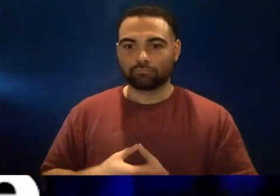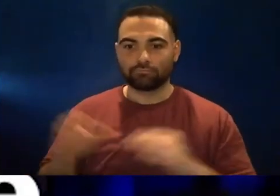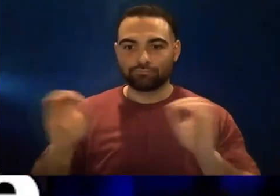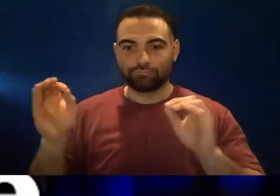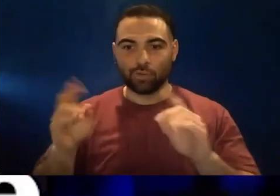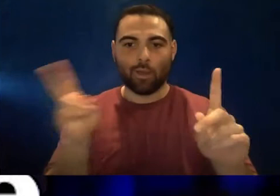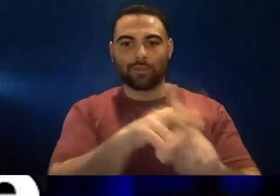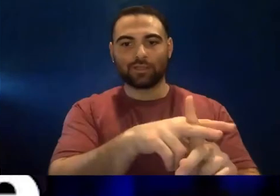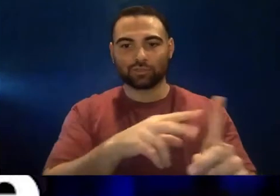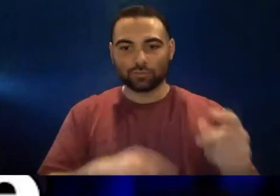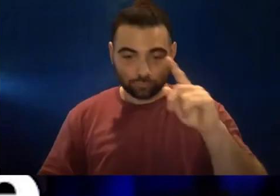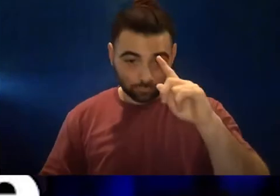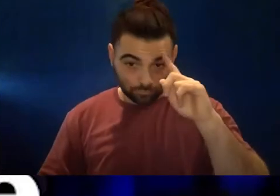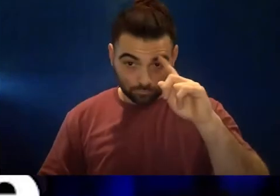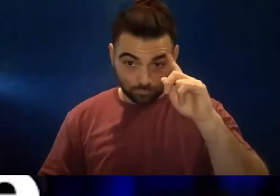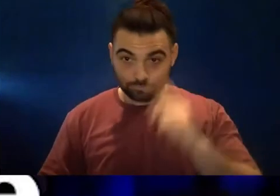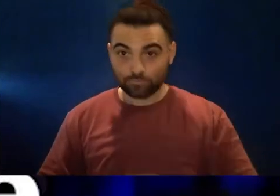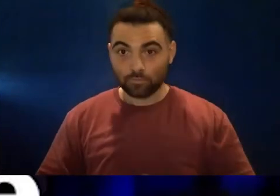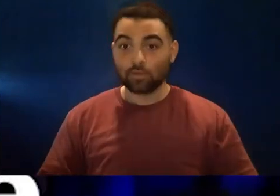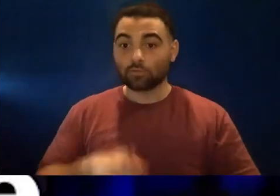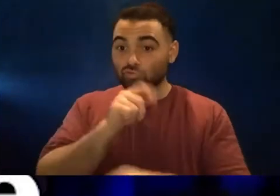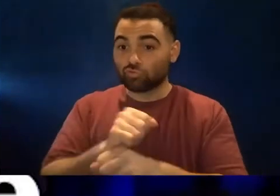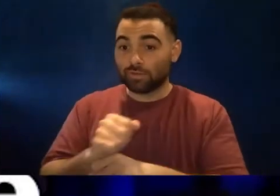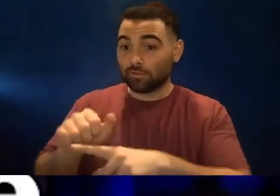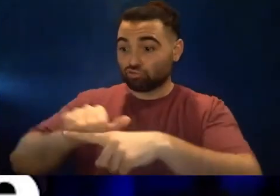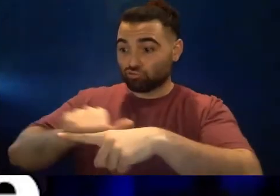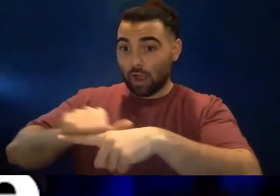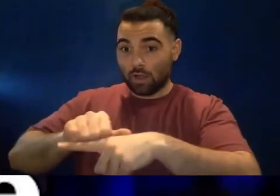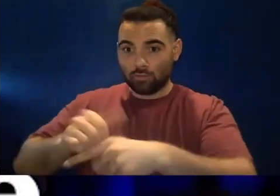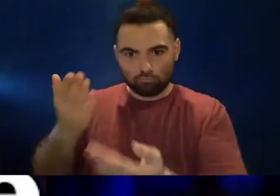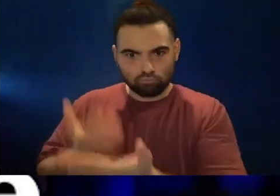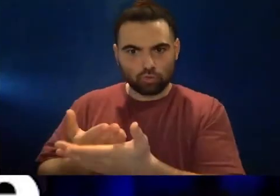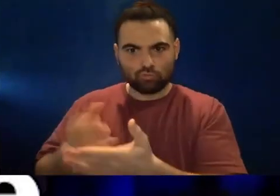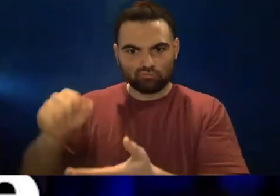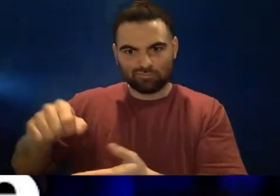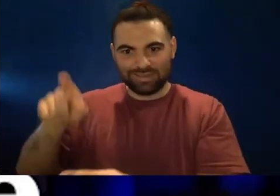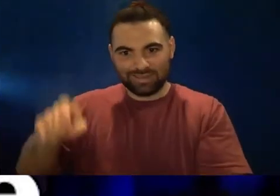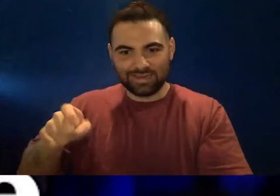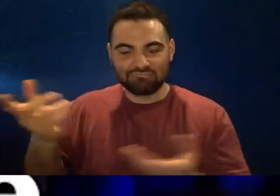what the empirical results of that are if that's at some point going to generate a budget